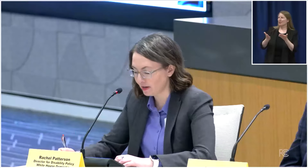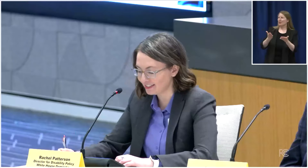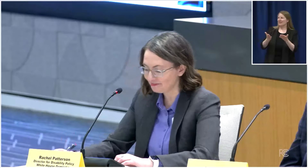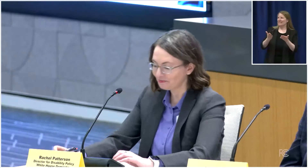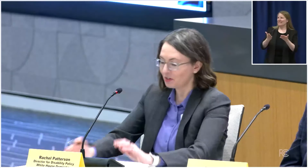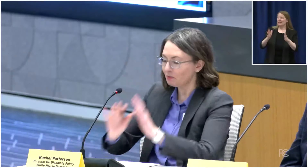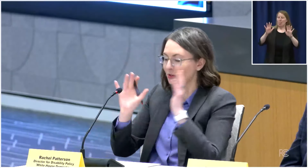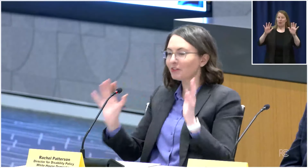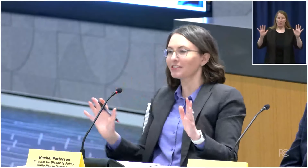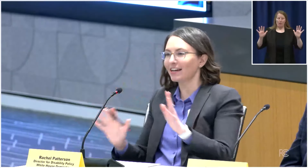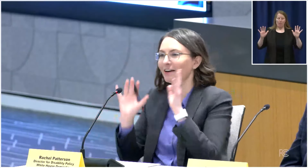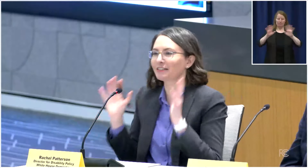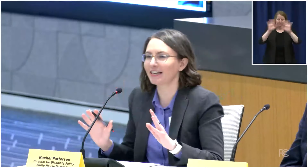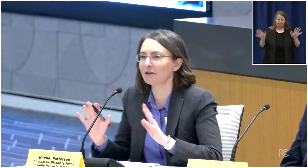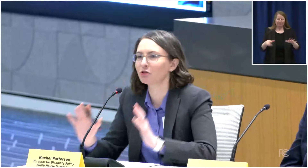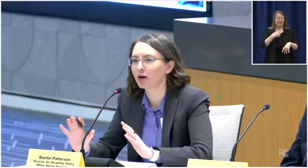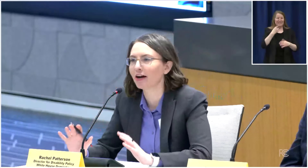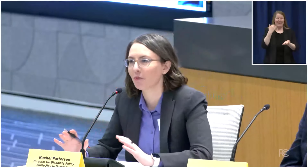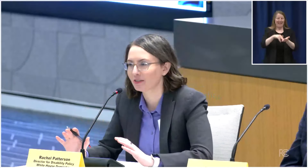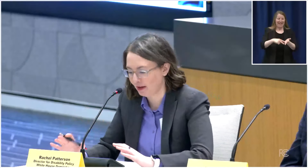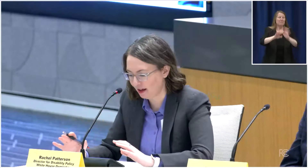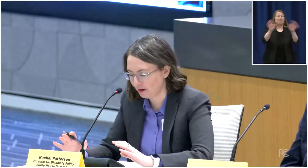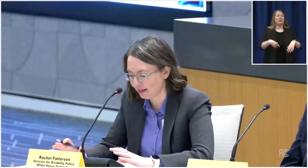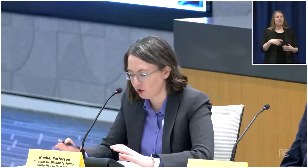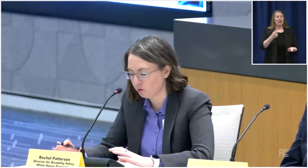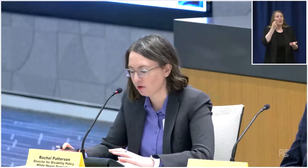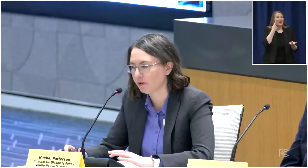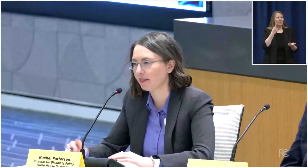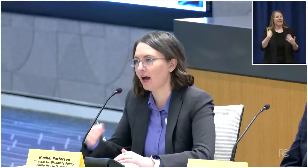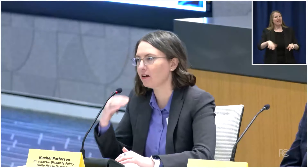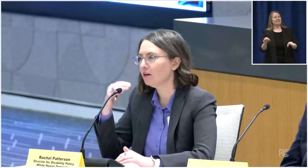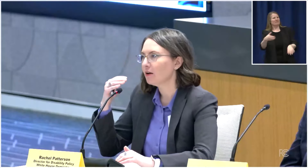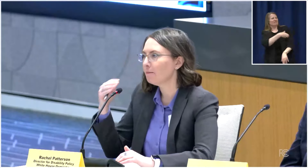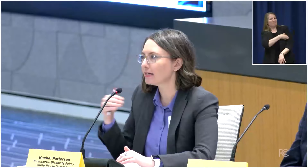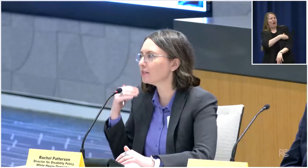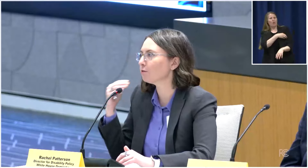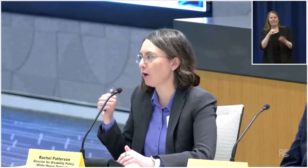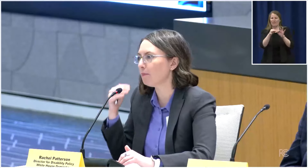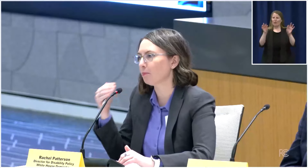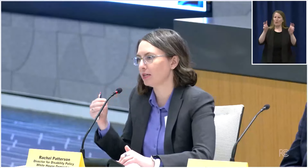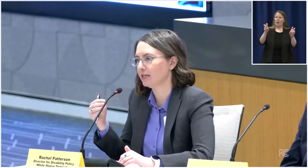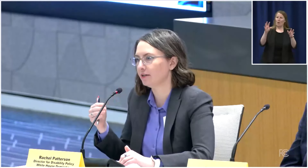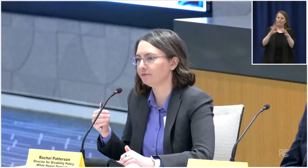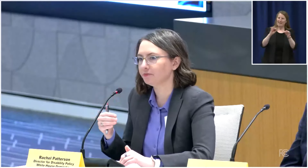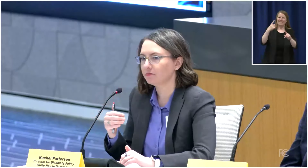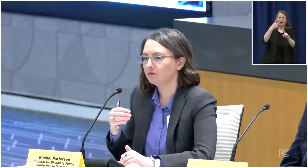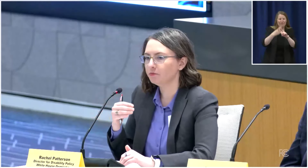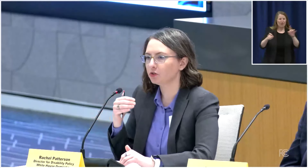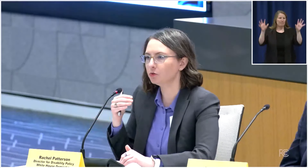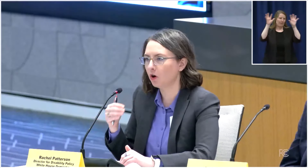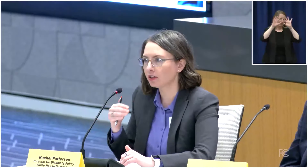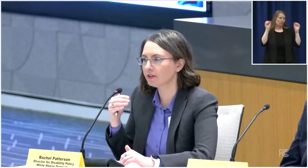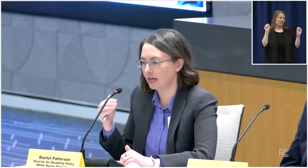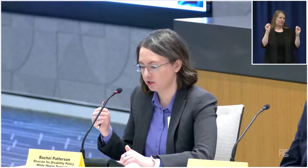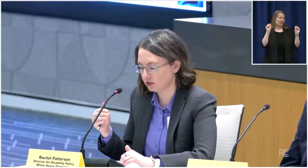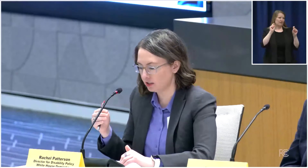SIMPLE TO USE, ACCESSIBLE, EQUITABLE, PROTECTIVE, TRANSPARENT AND RESPONSIVE FOR ALL PEOPLE IN THE UNITED STATES.